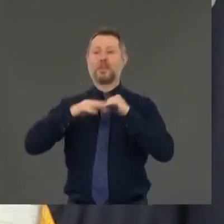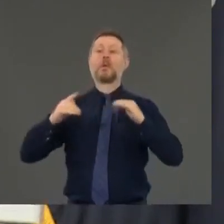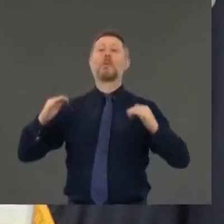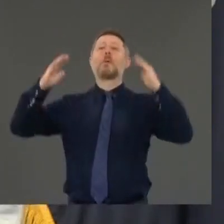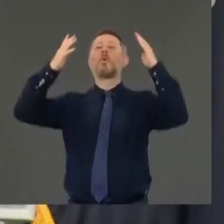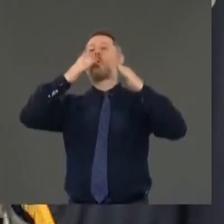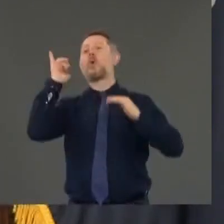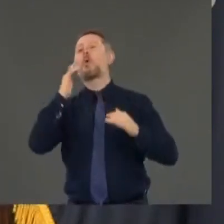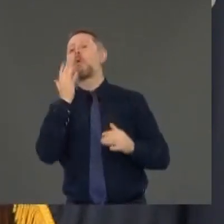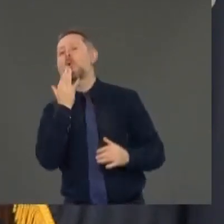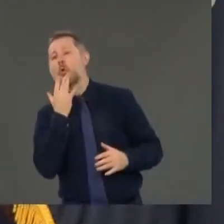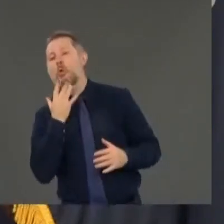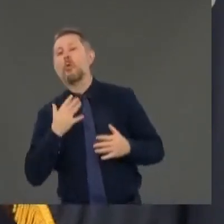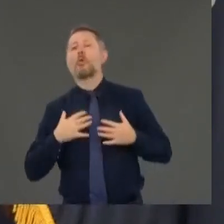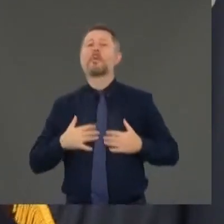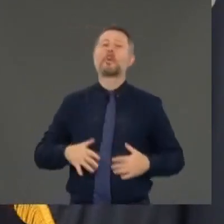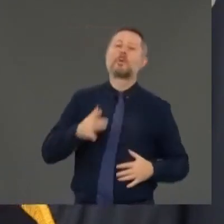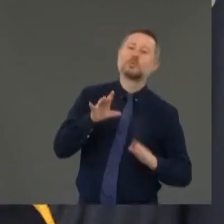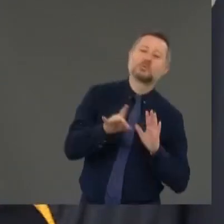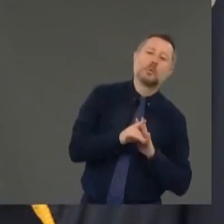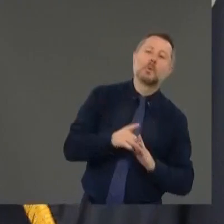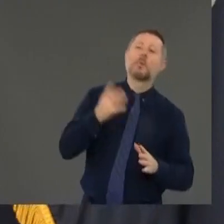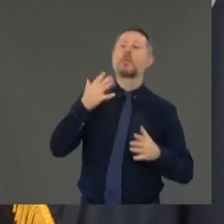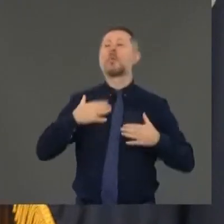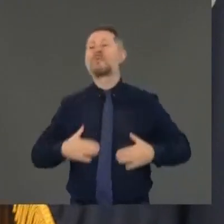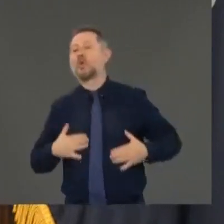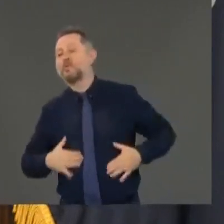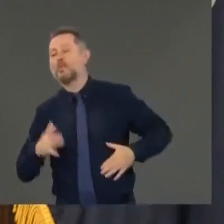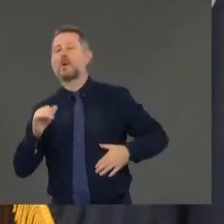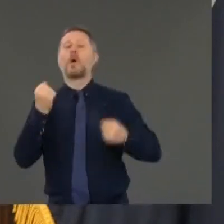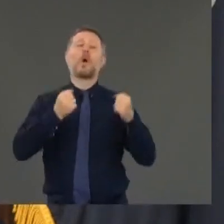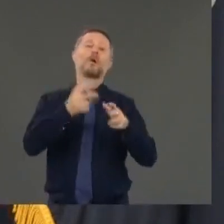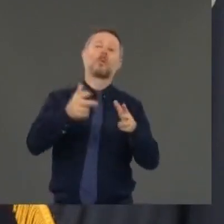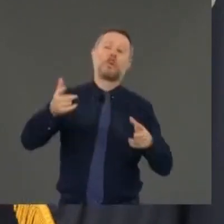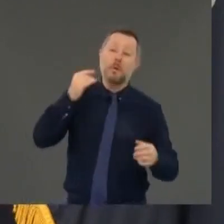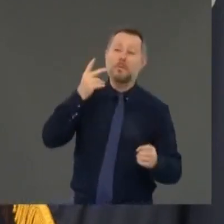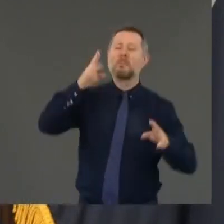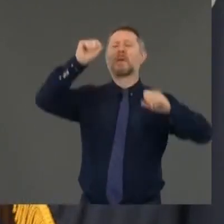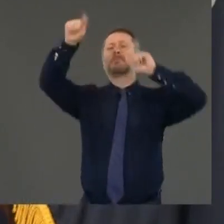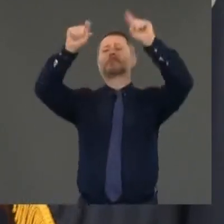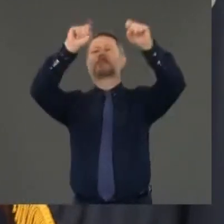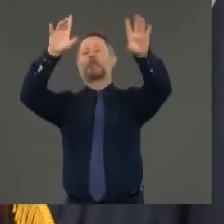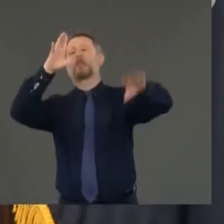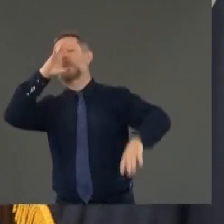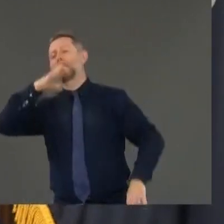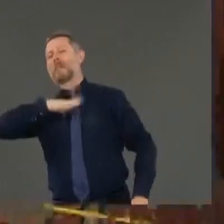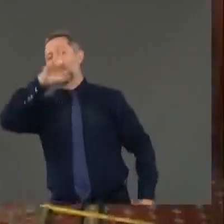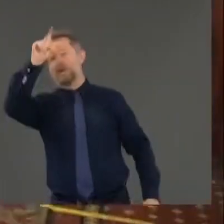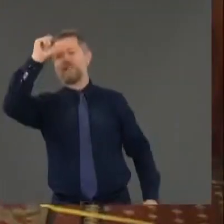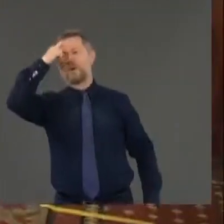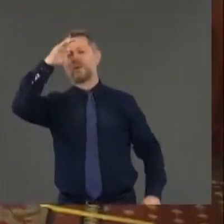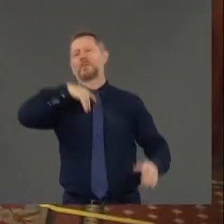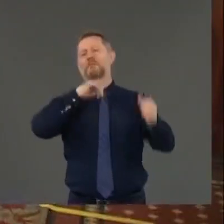FOUNDATION. THEN YOU BUILD UP WHAT COLOR